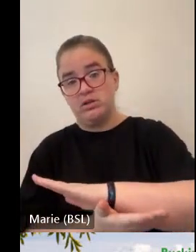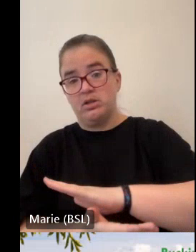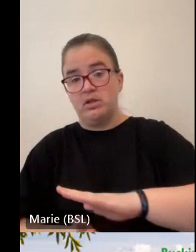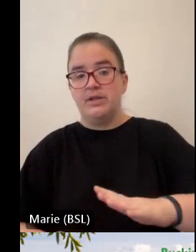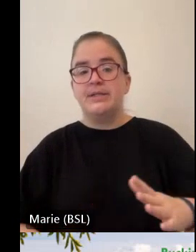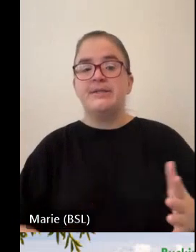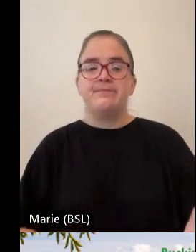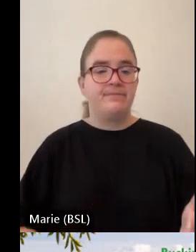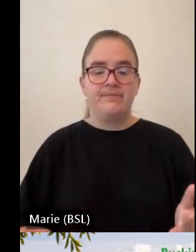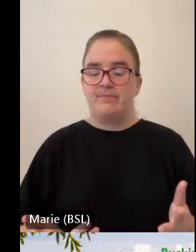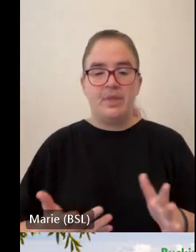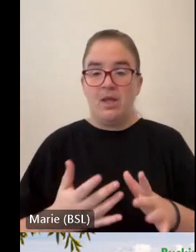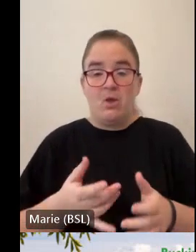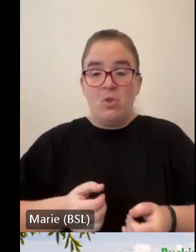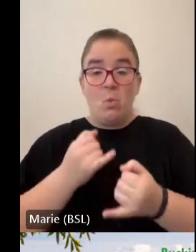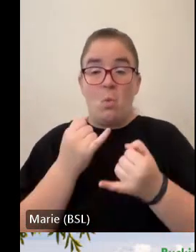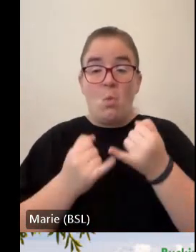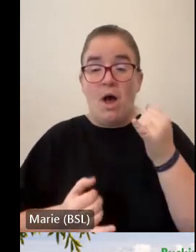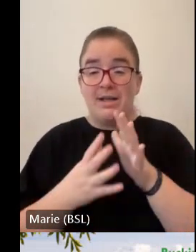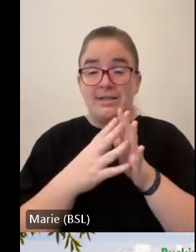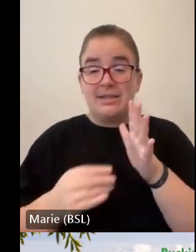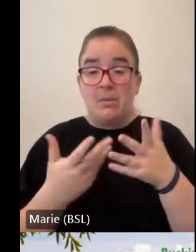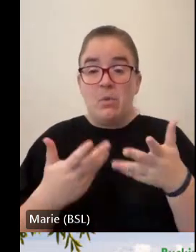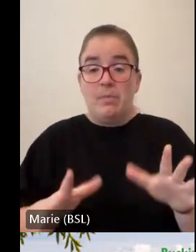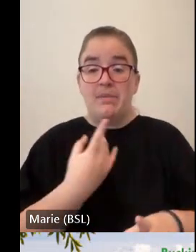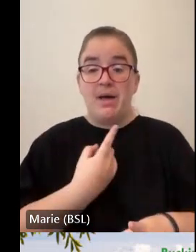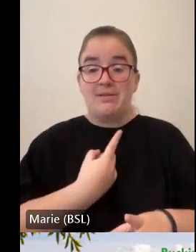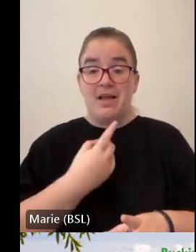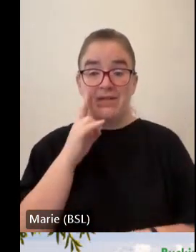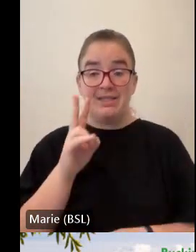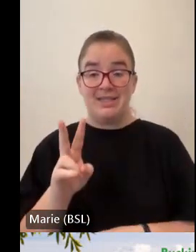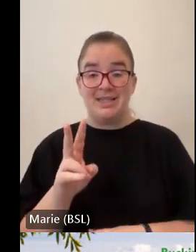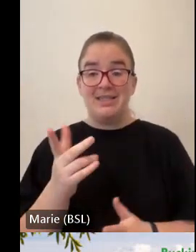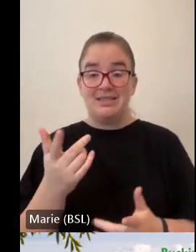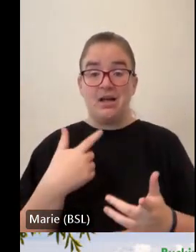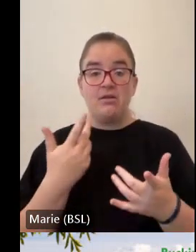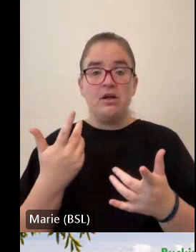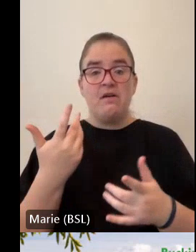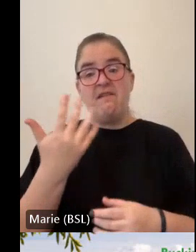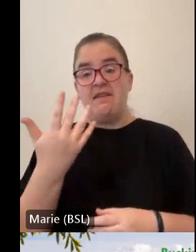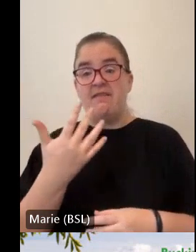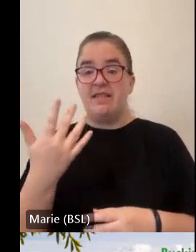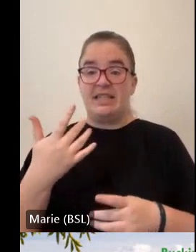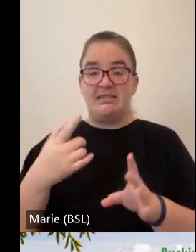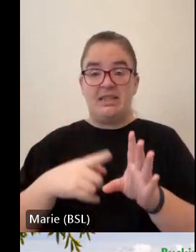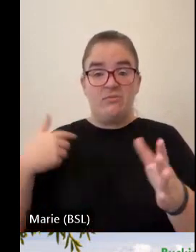It was. It was the worst example I'd seen in in my sort of 15 plus years of trading standards.